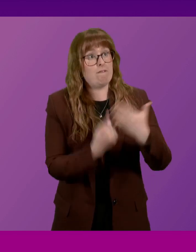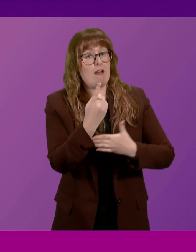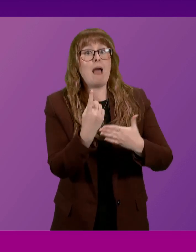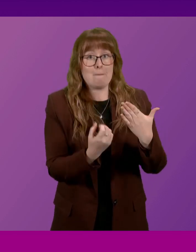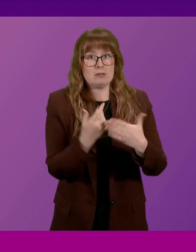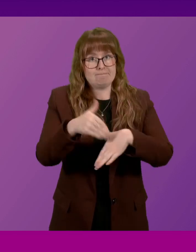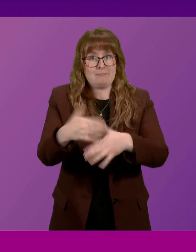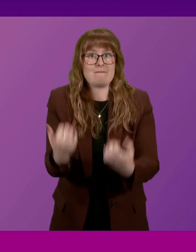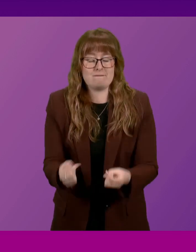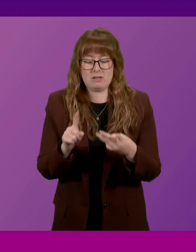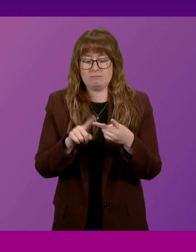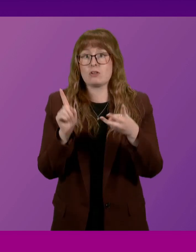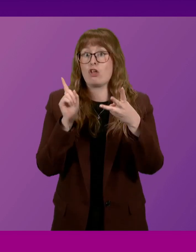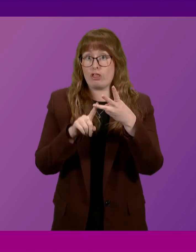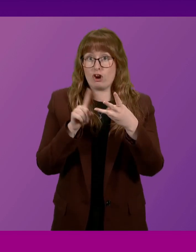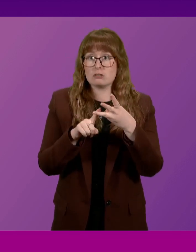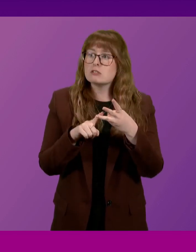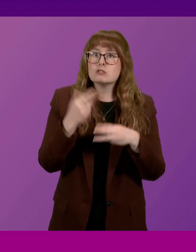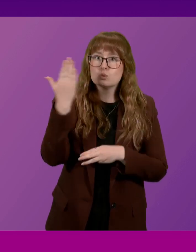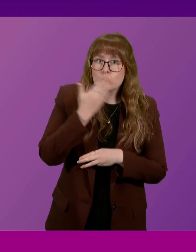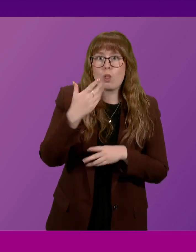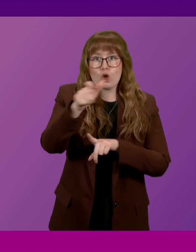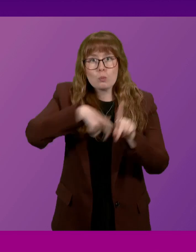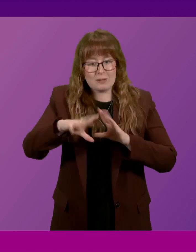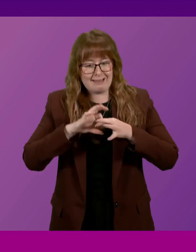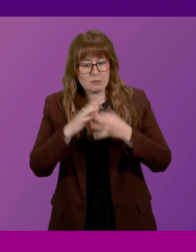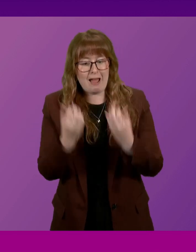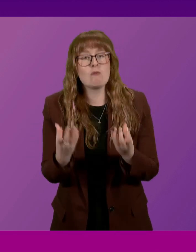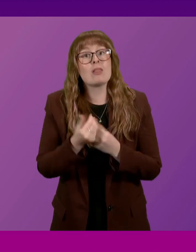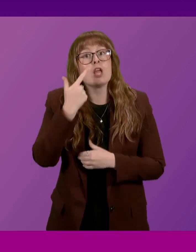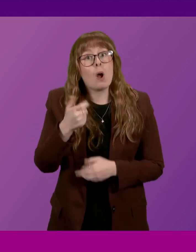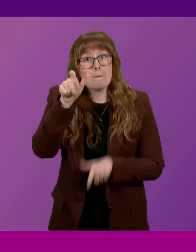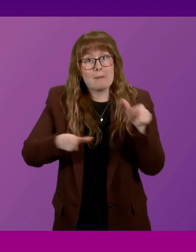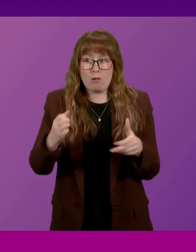Thirdly, there is sustained school and community engagement with young people to make sure that we